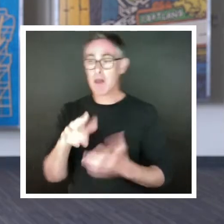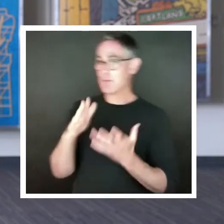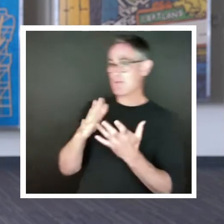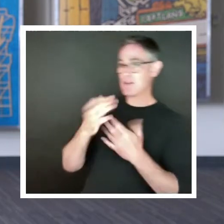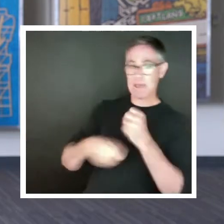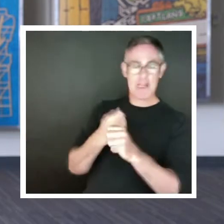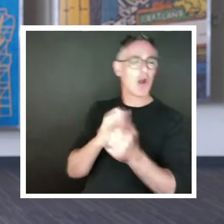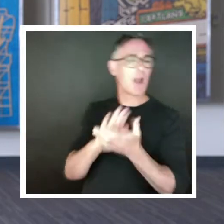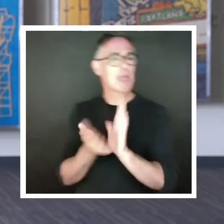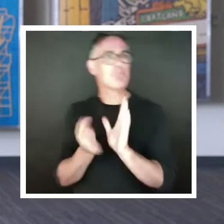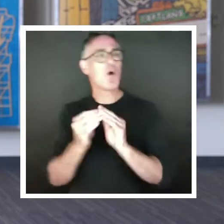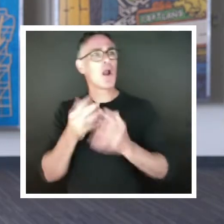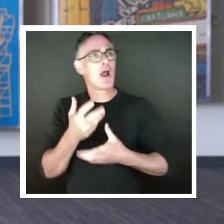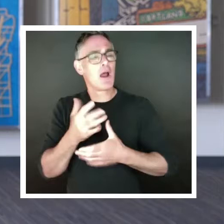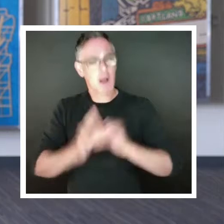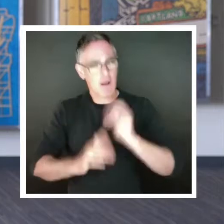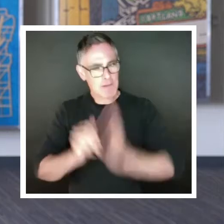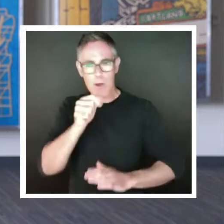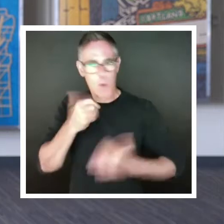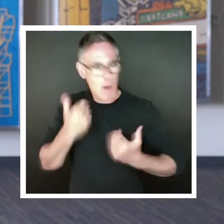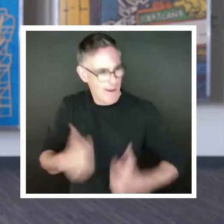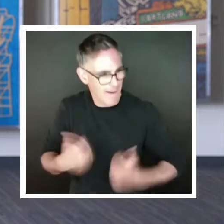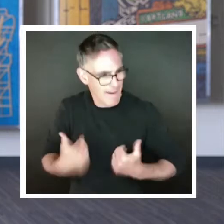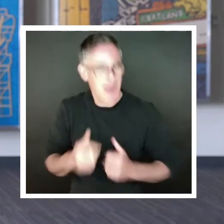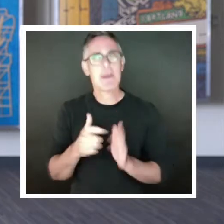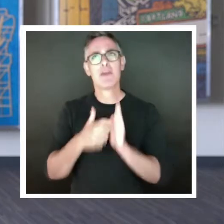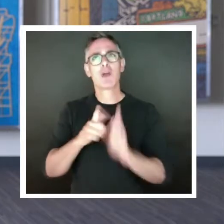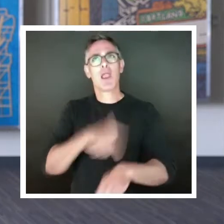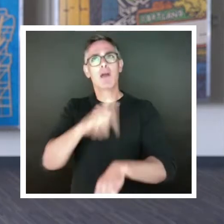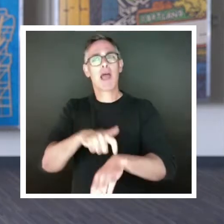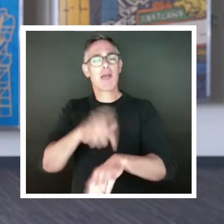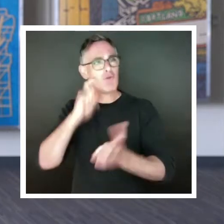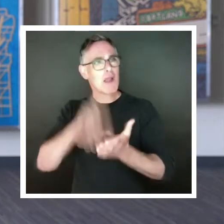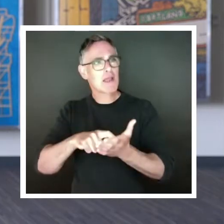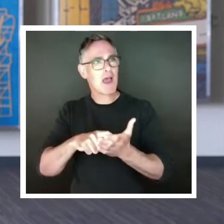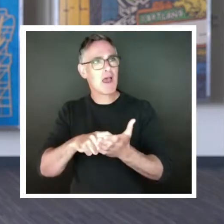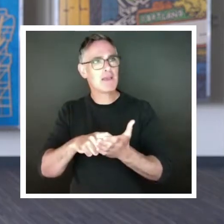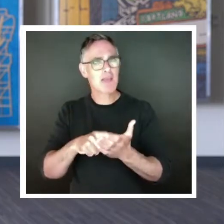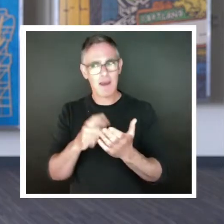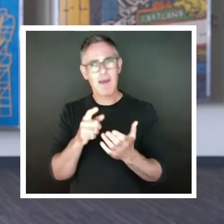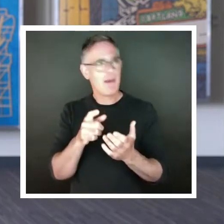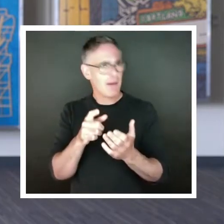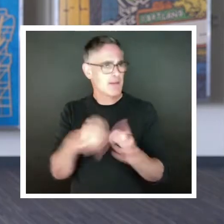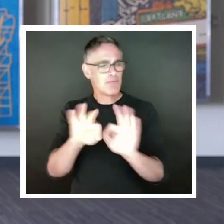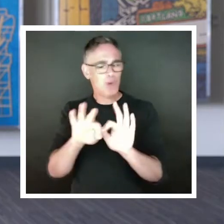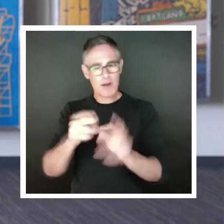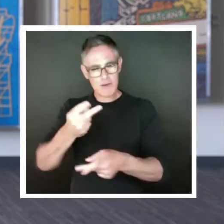than I've ever been. It took a long time to recognize how important taking care of yourself is.